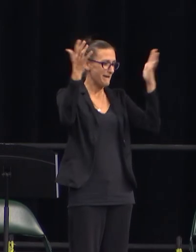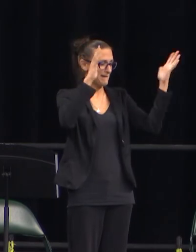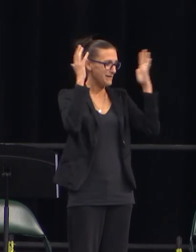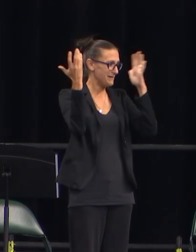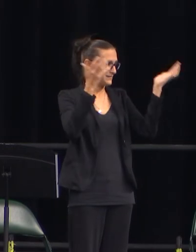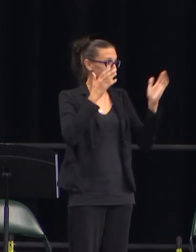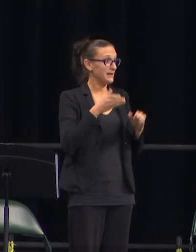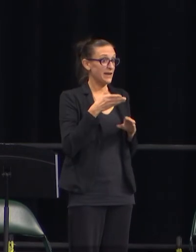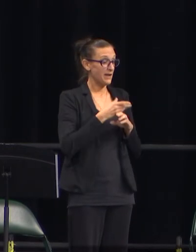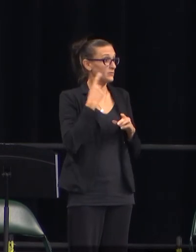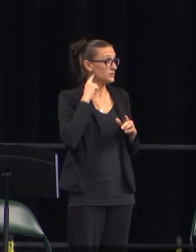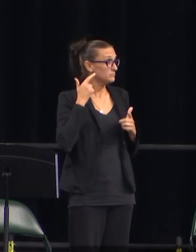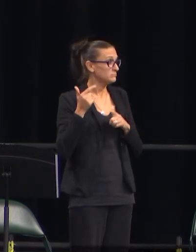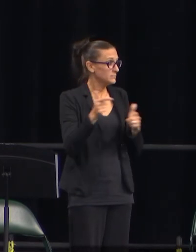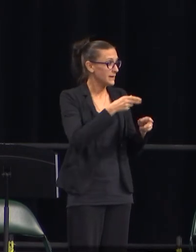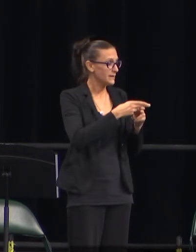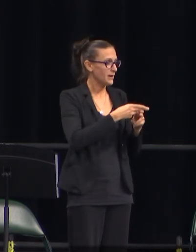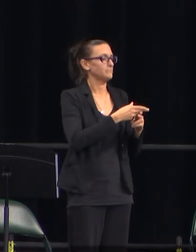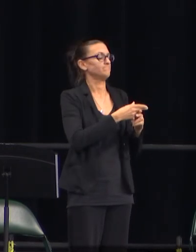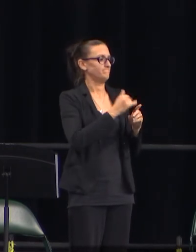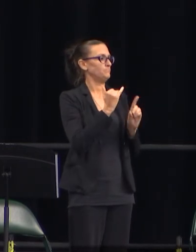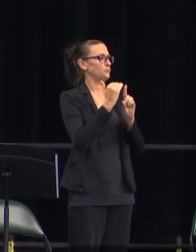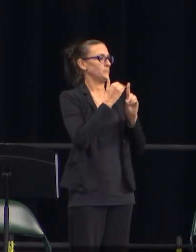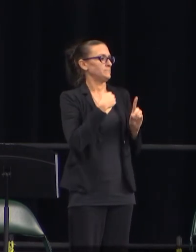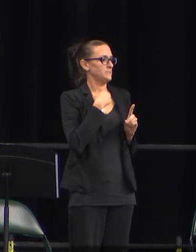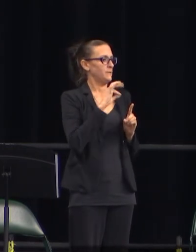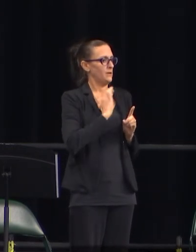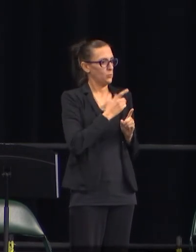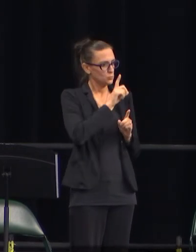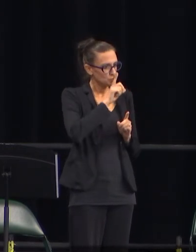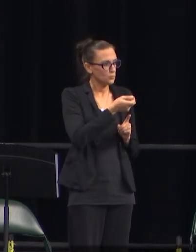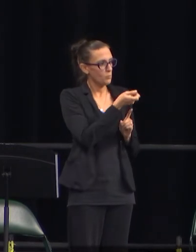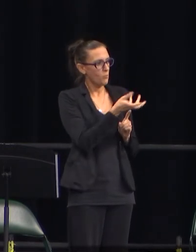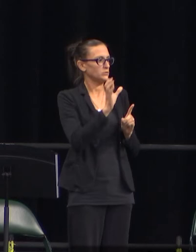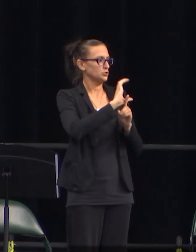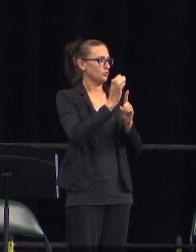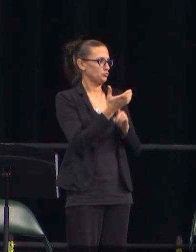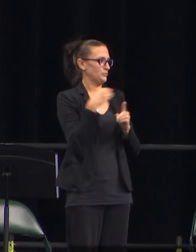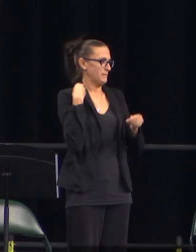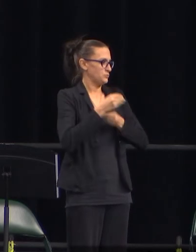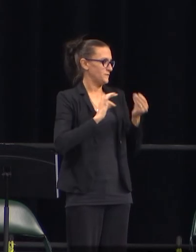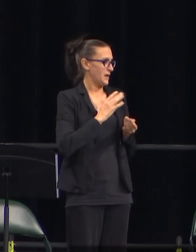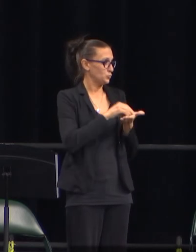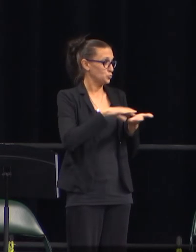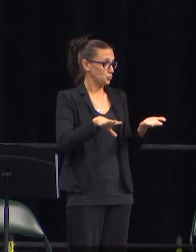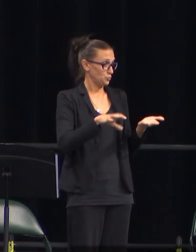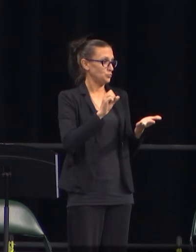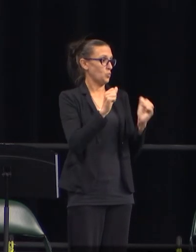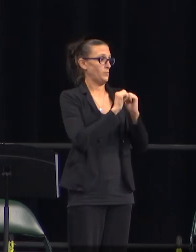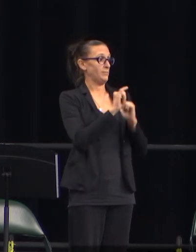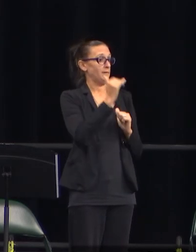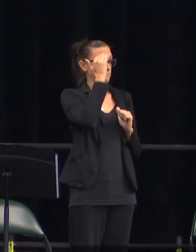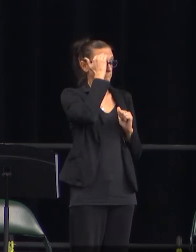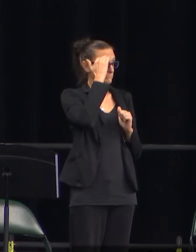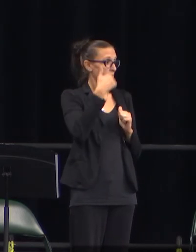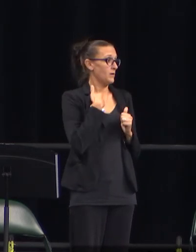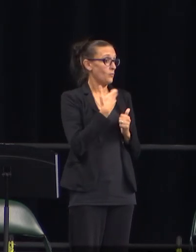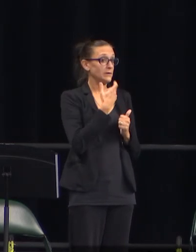I am reminded of the true multicultural heritage of our students. With that in mind, let me say to them,